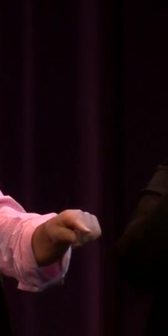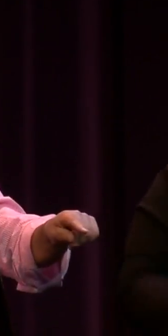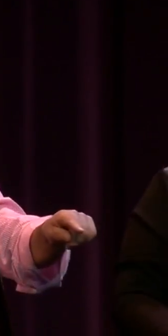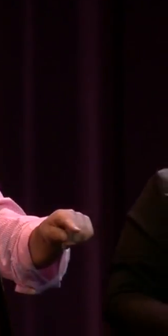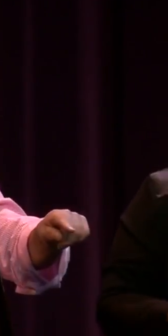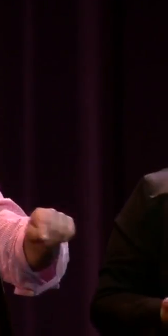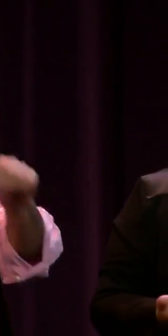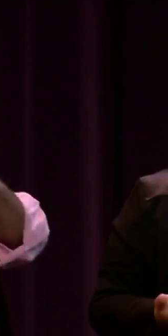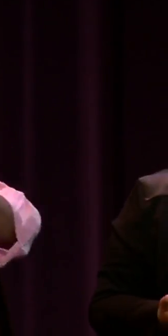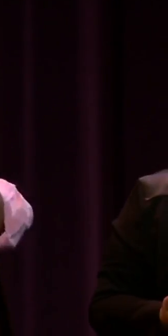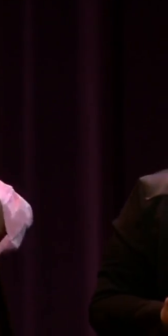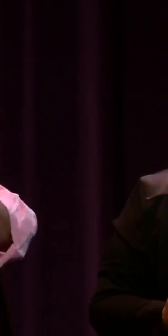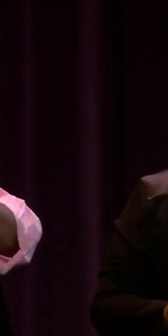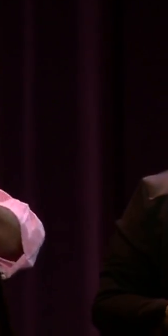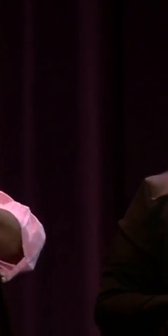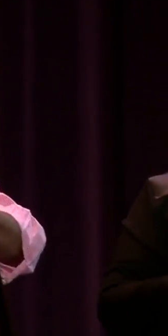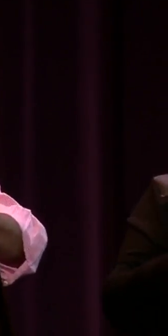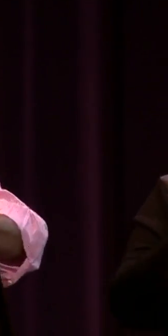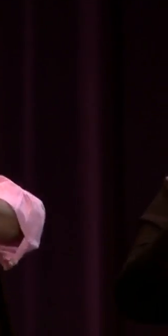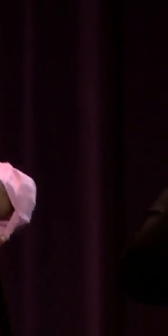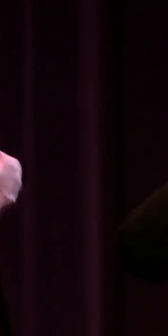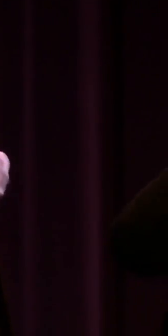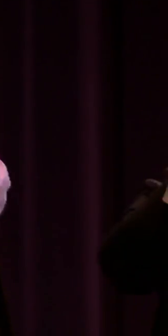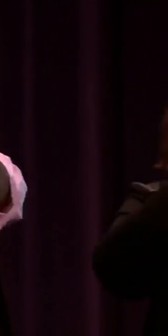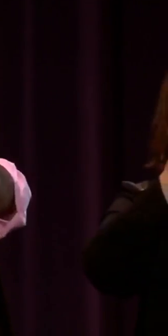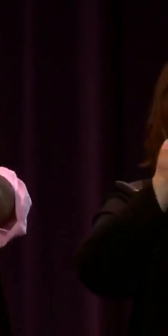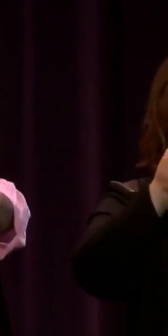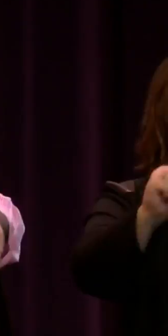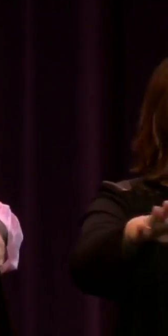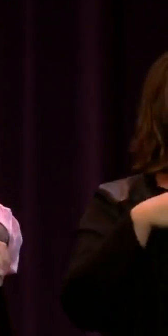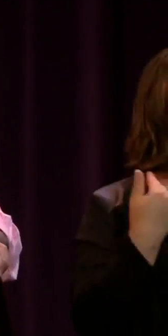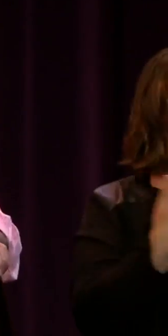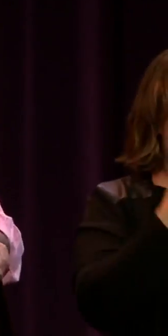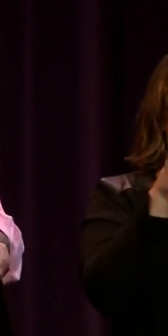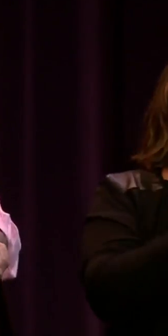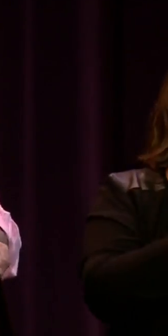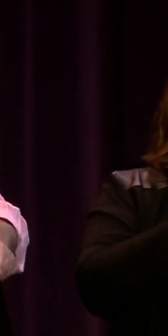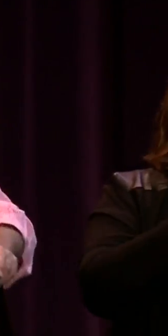HE TAKES OUR VOTES. HE DOESN'T MENTION US IN SEVEN AND A HALF YEARS.